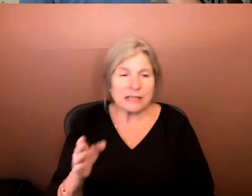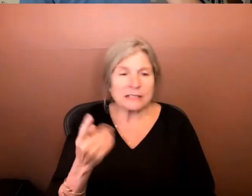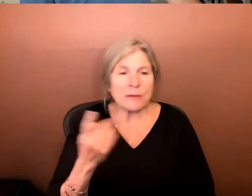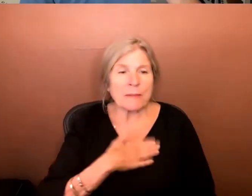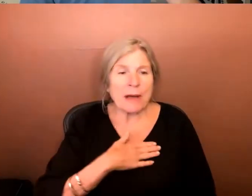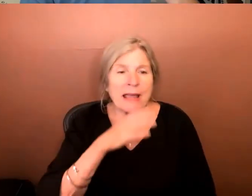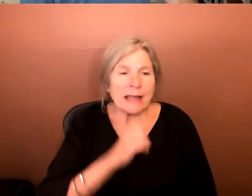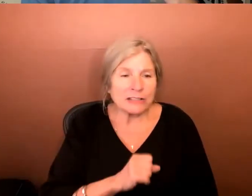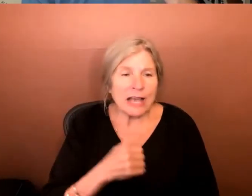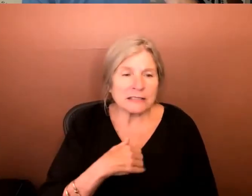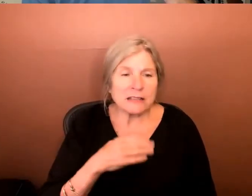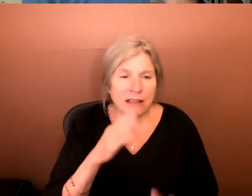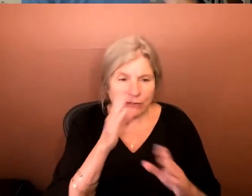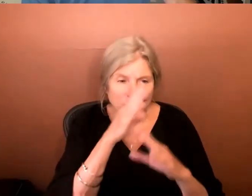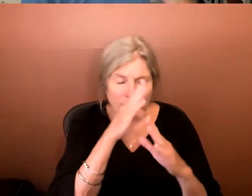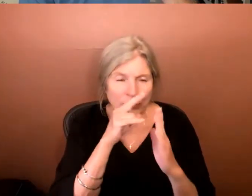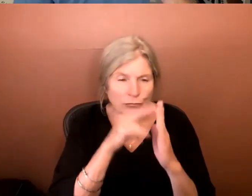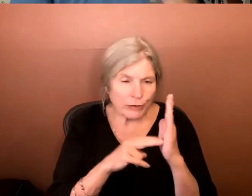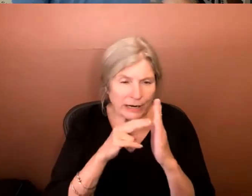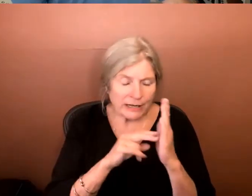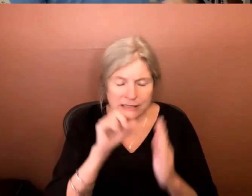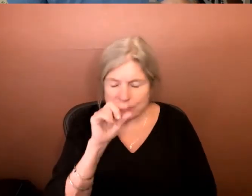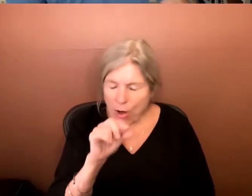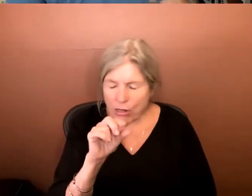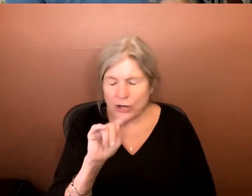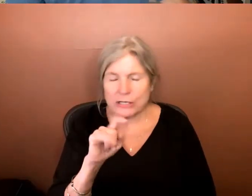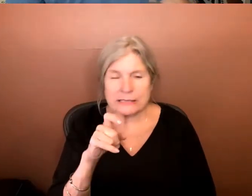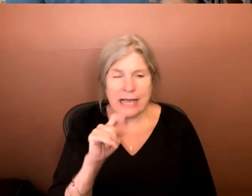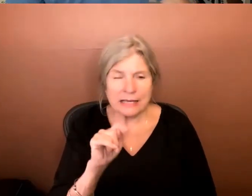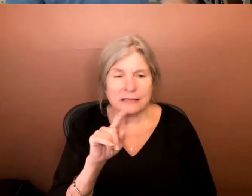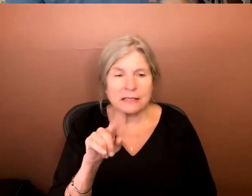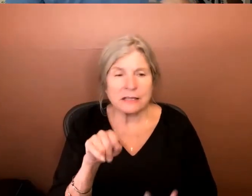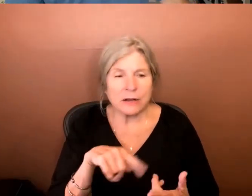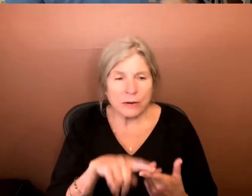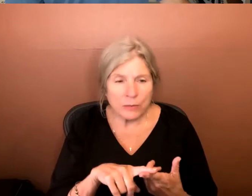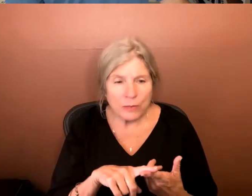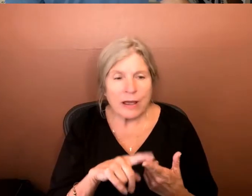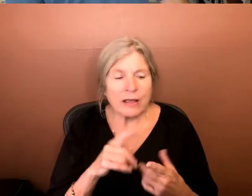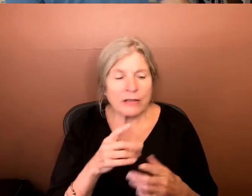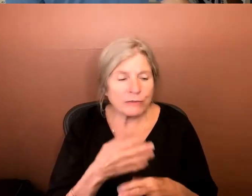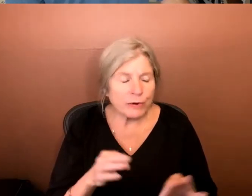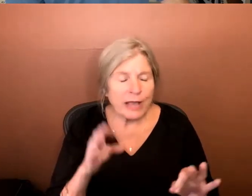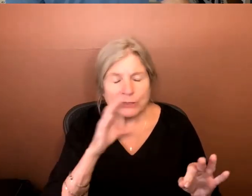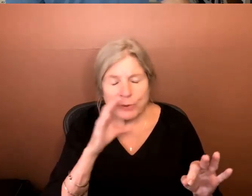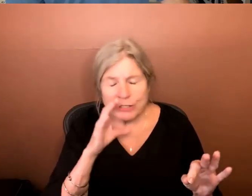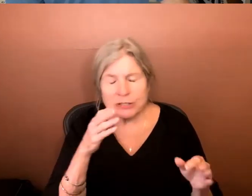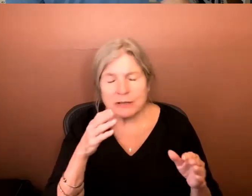lot of trouble reading smaller text. In the free exploration mode that allows you to touch that and get a